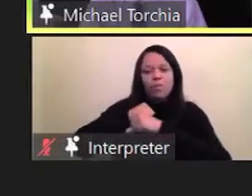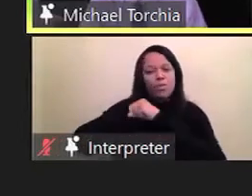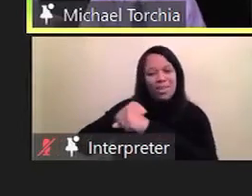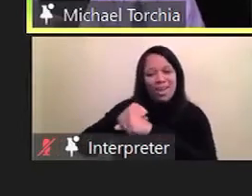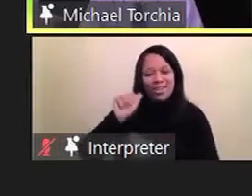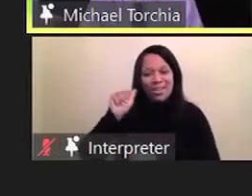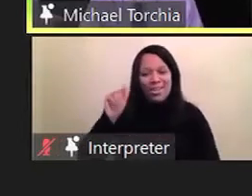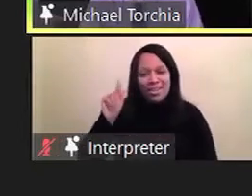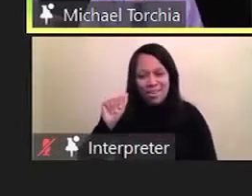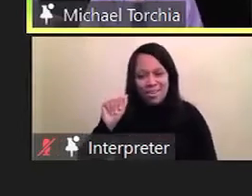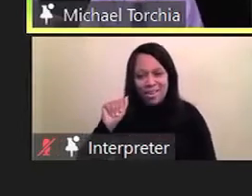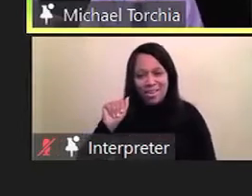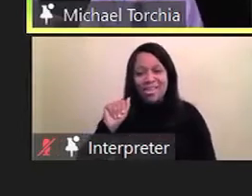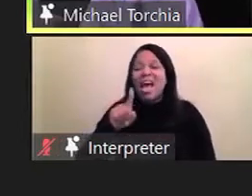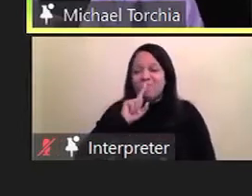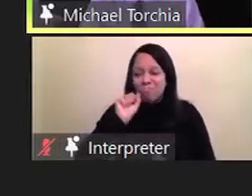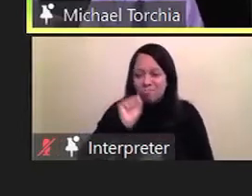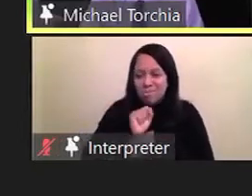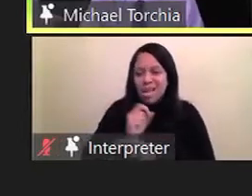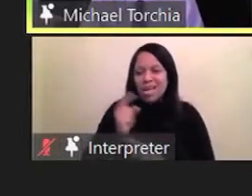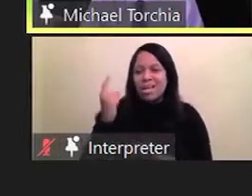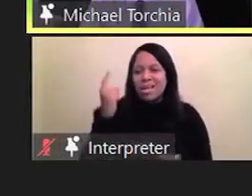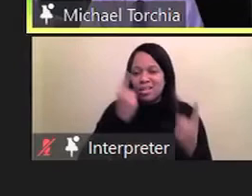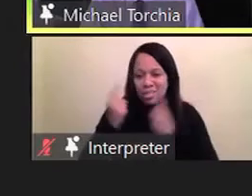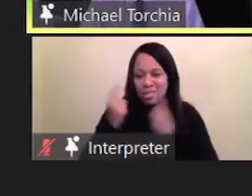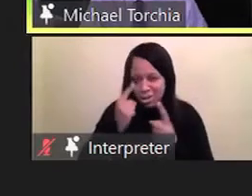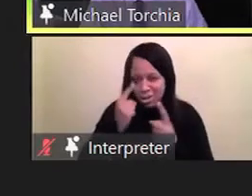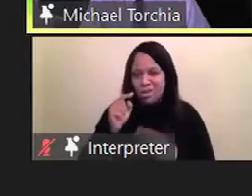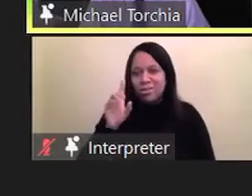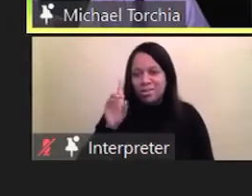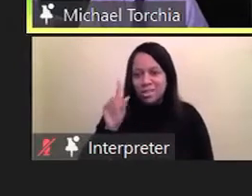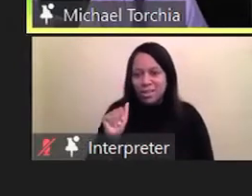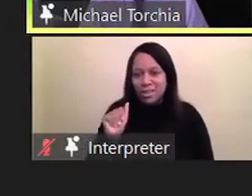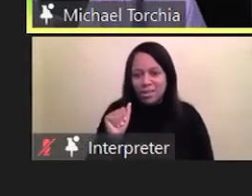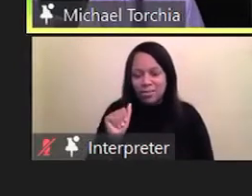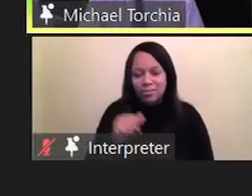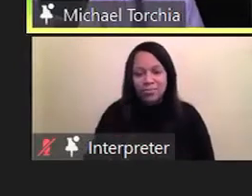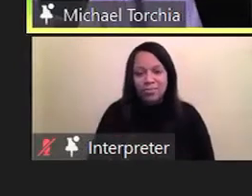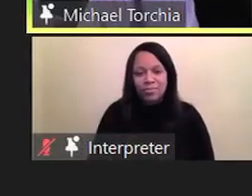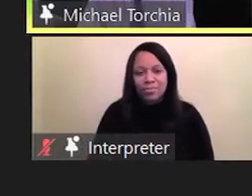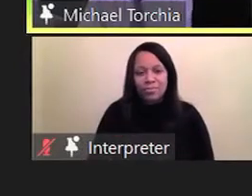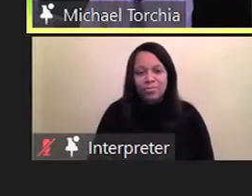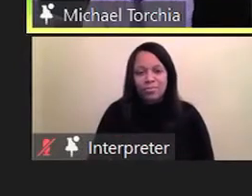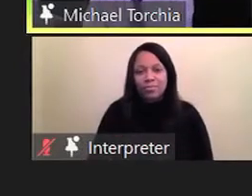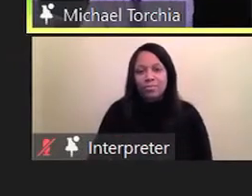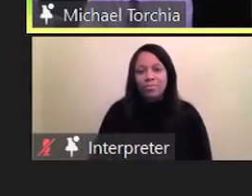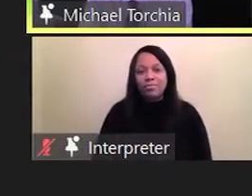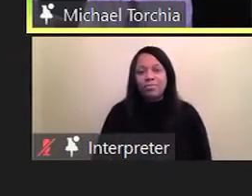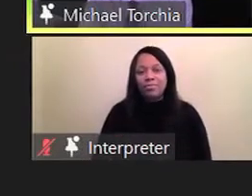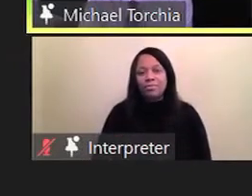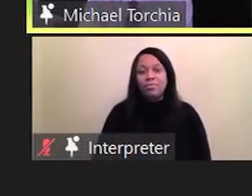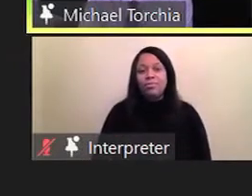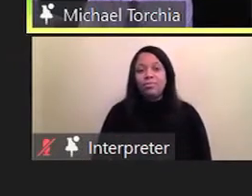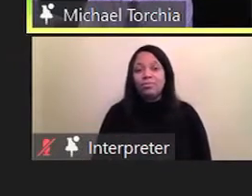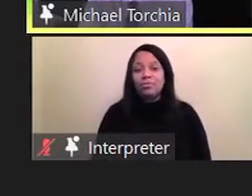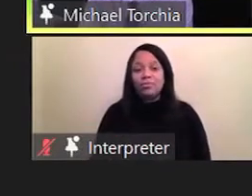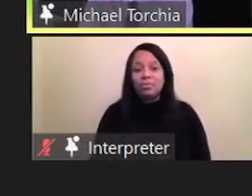And it's a disability under the ADA. What's interesting about figuring out